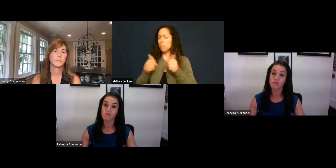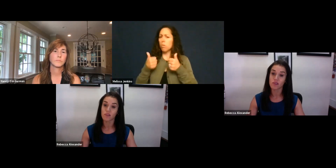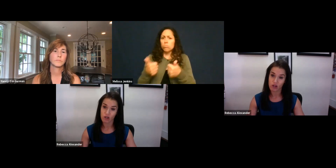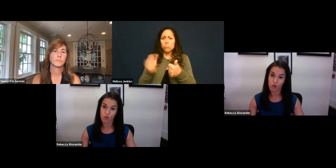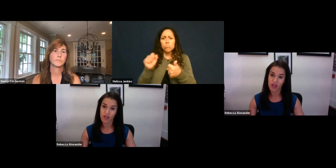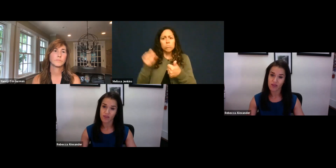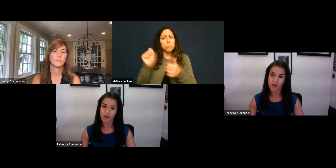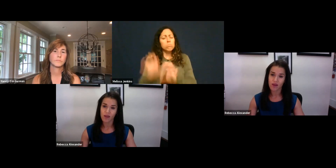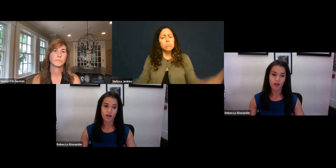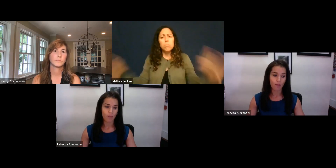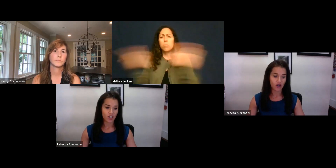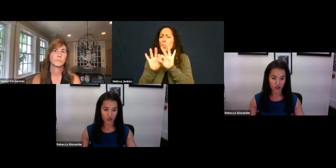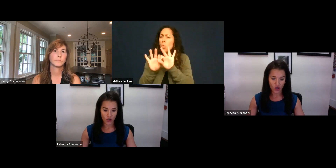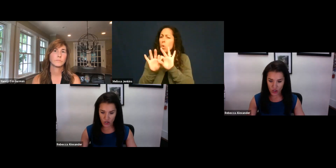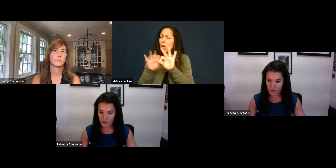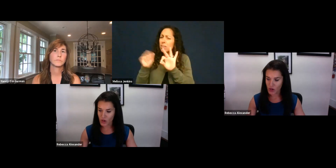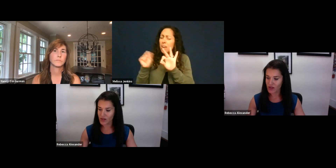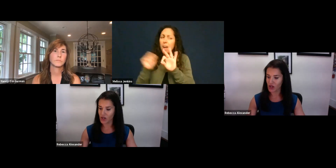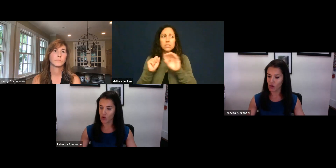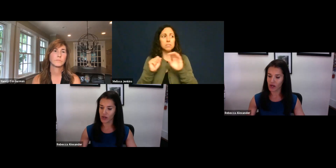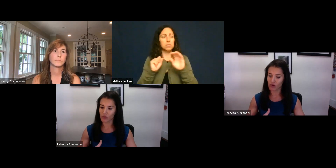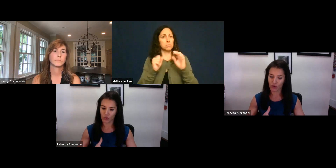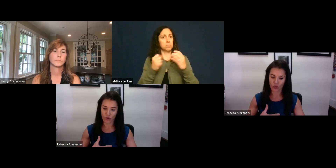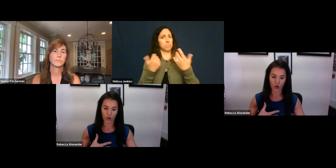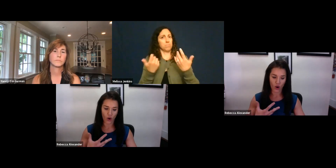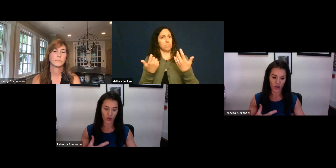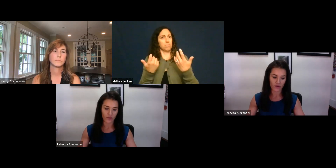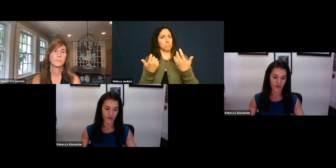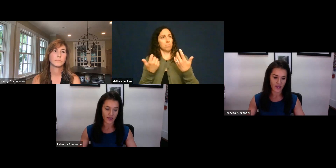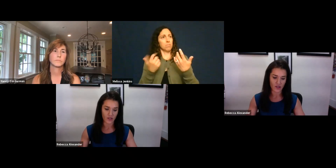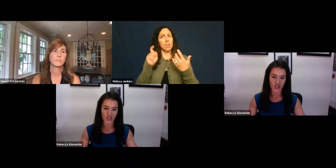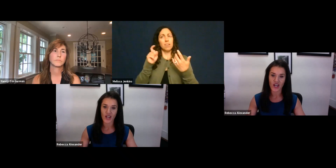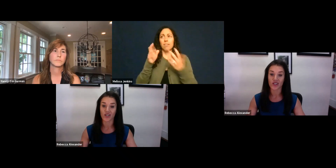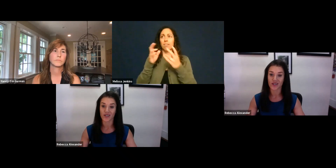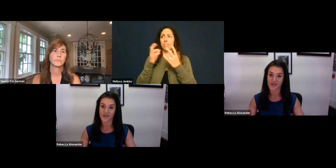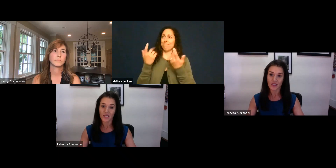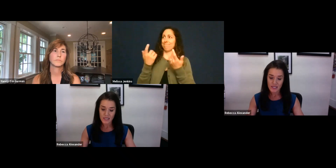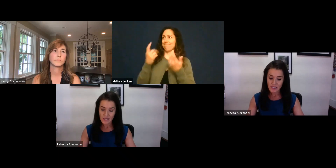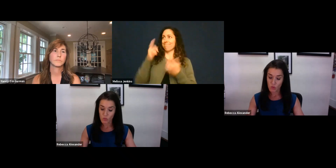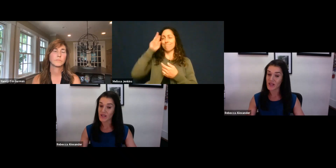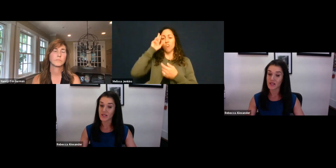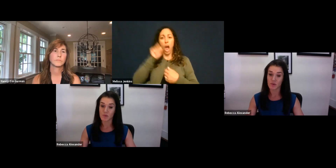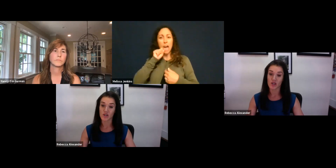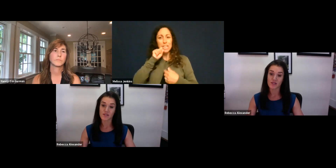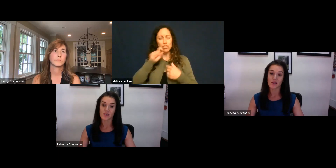of living with, coming to terms with, and going through all of the changes that we experience